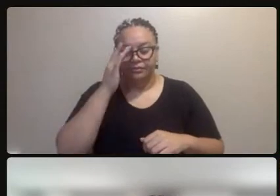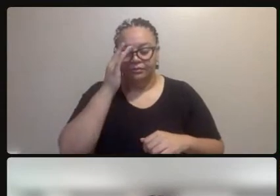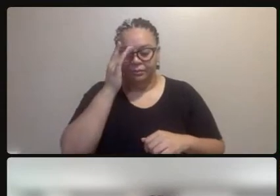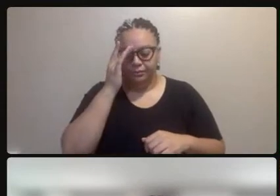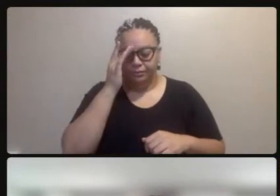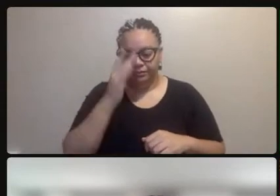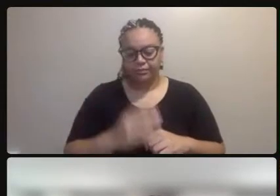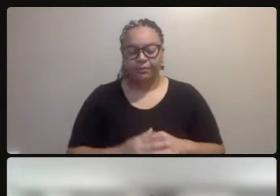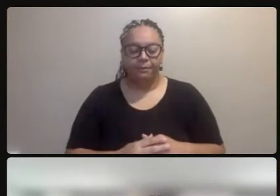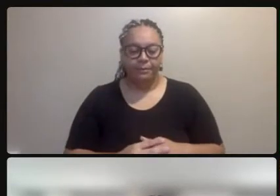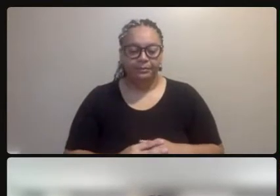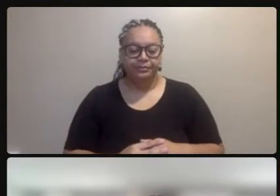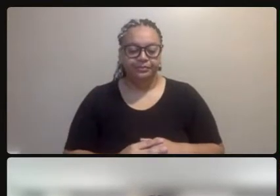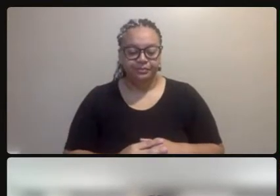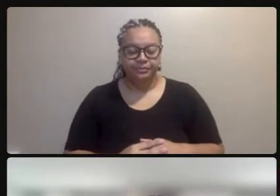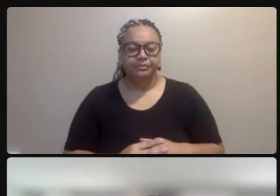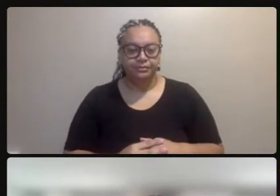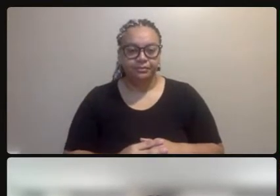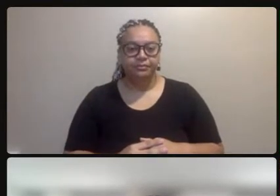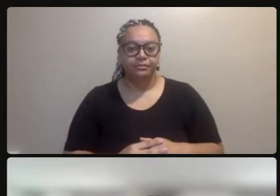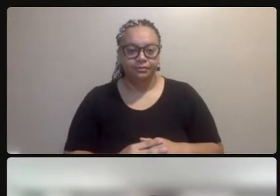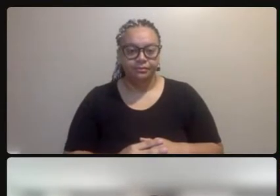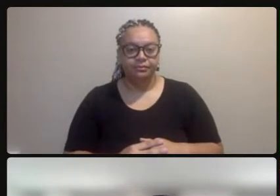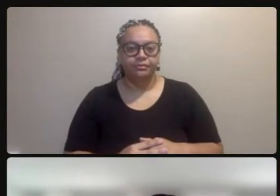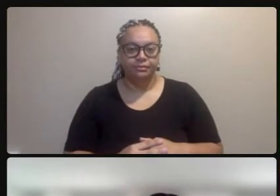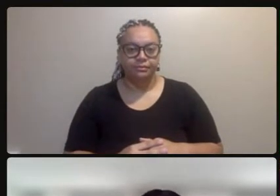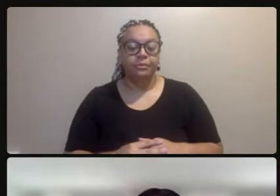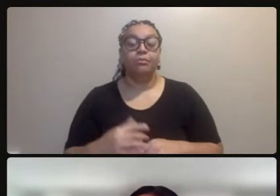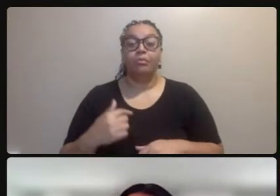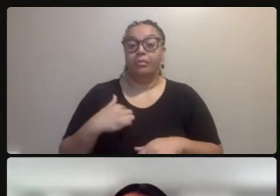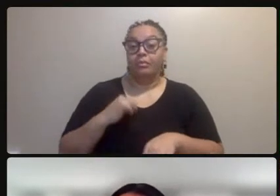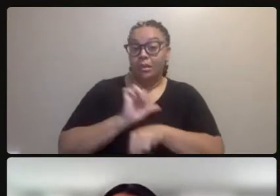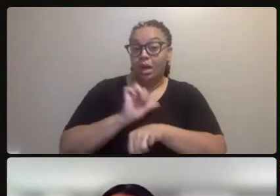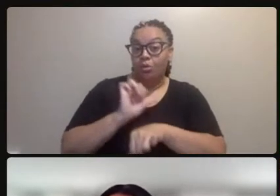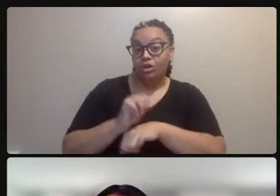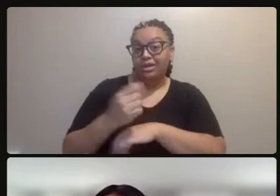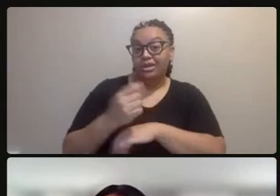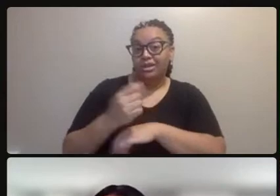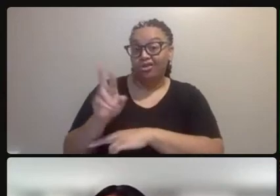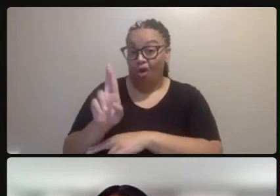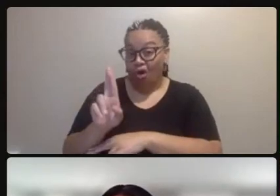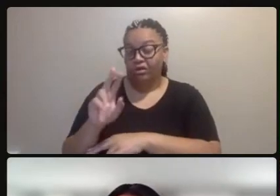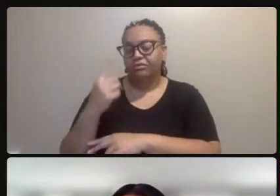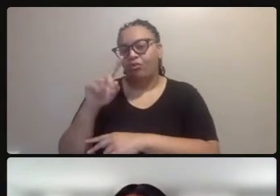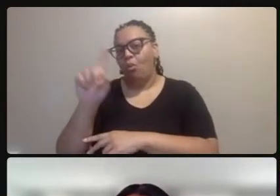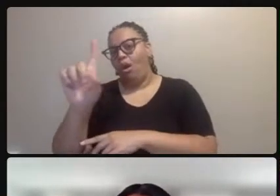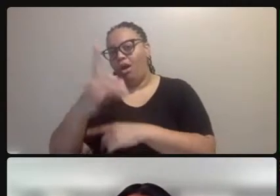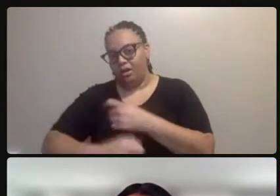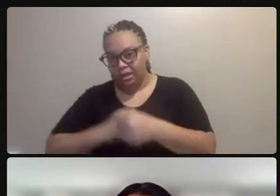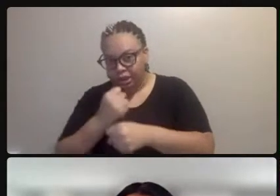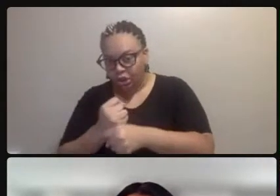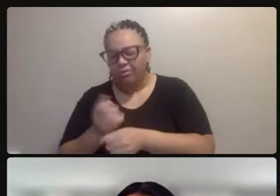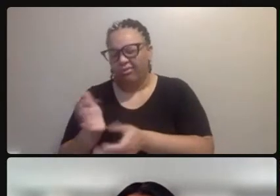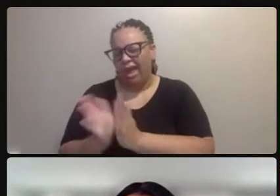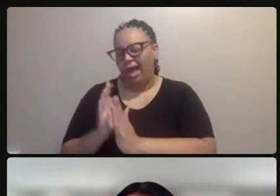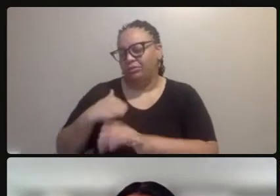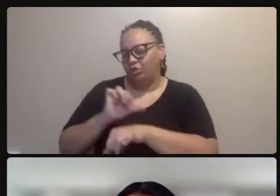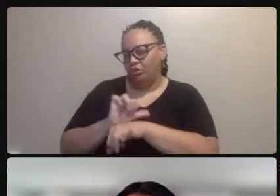ADMINISTRATORS IN THE DISTRICT.